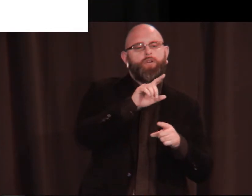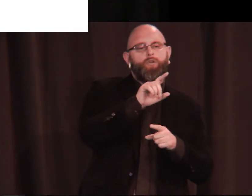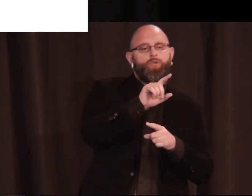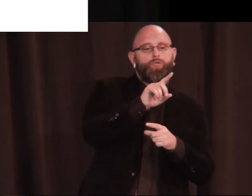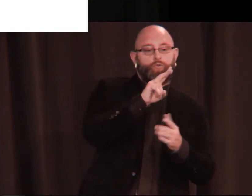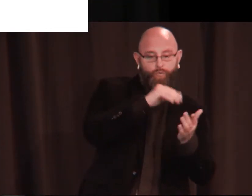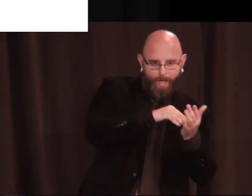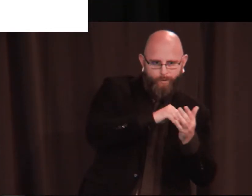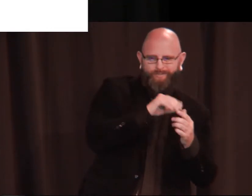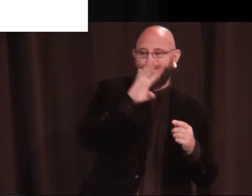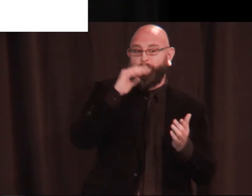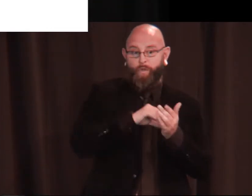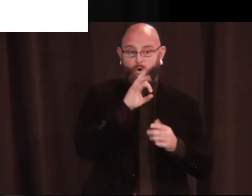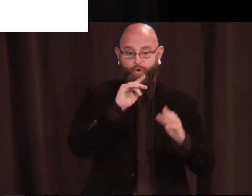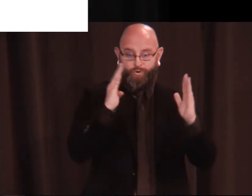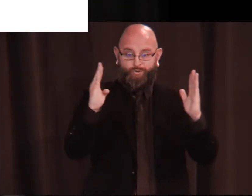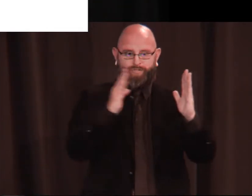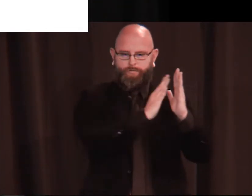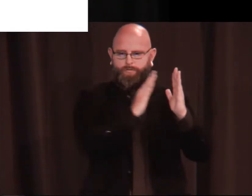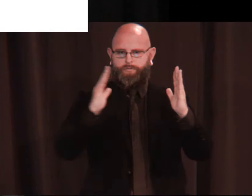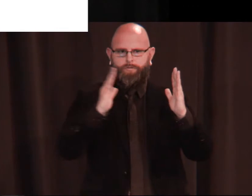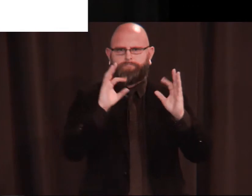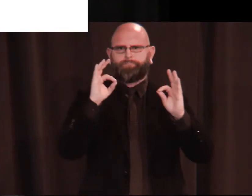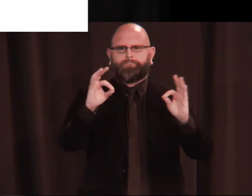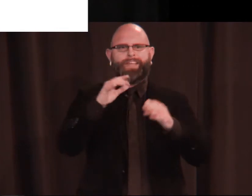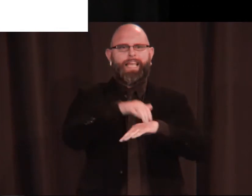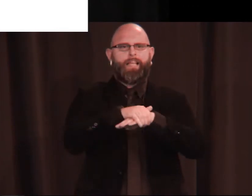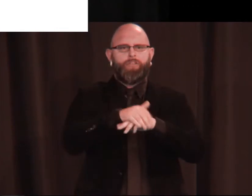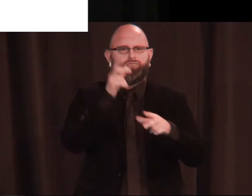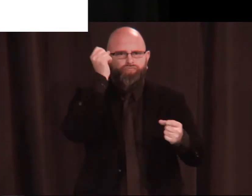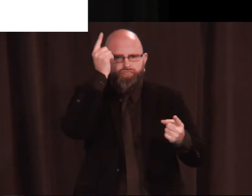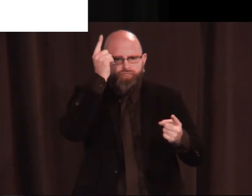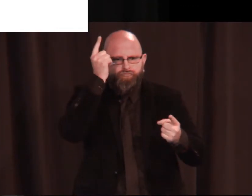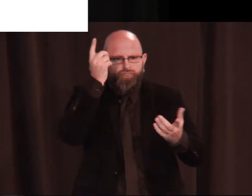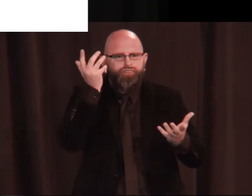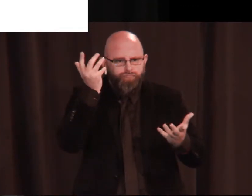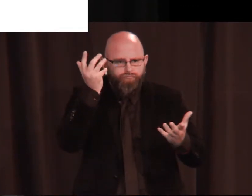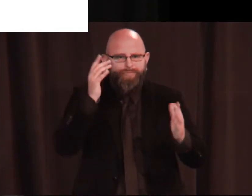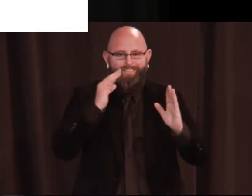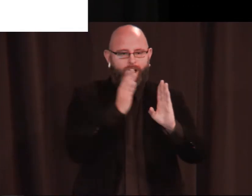and you'll see that's where all those dots are really tightly clustered together.